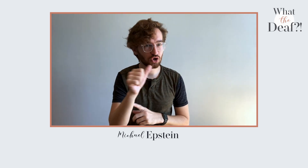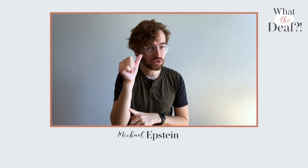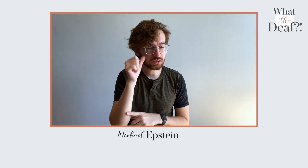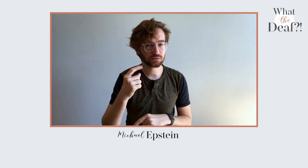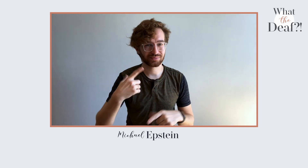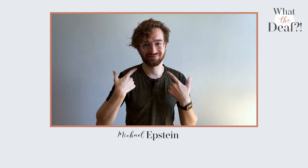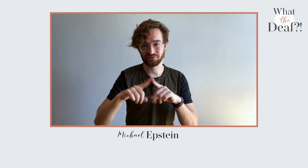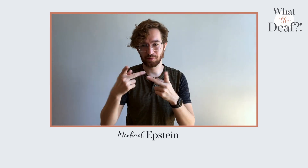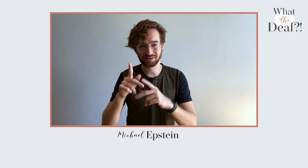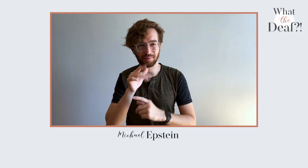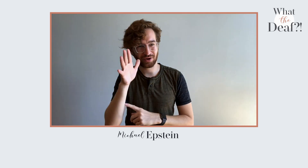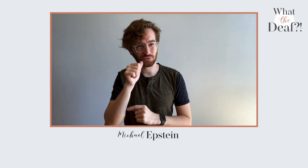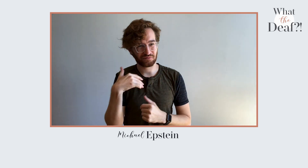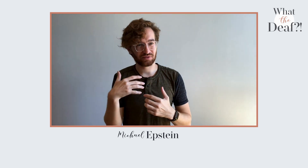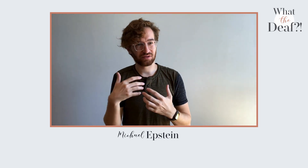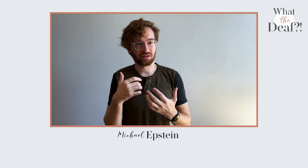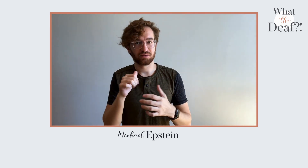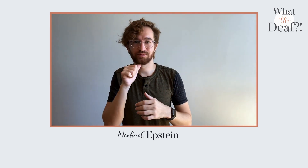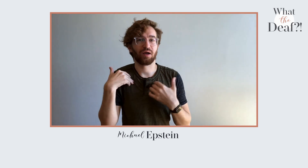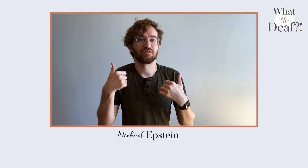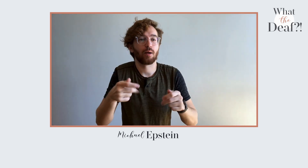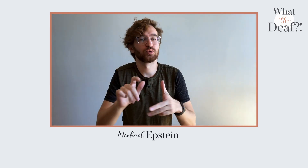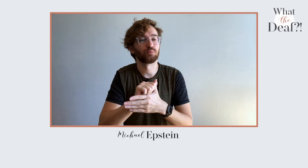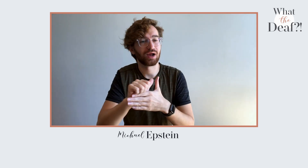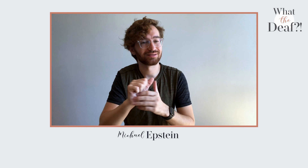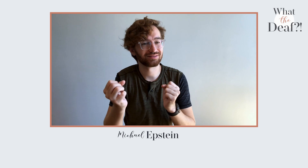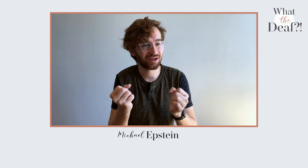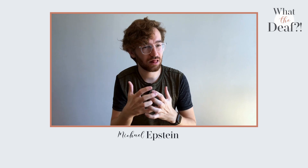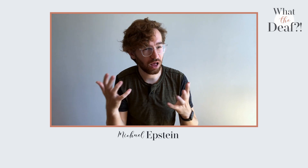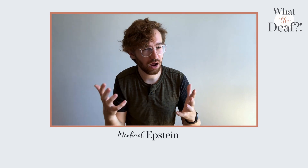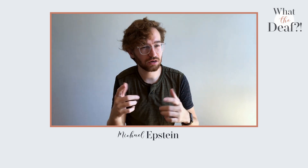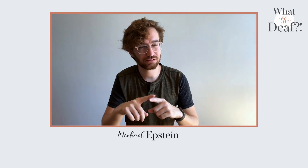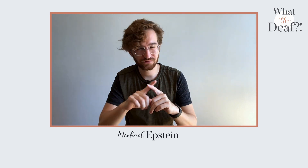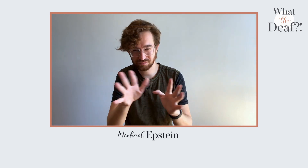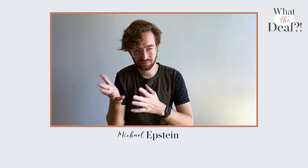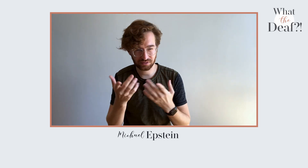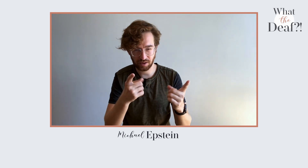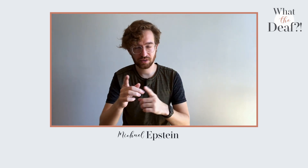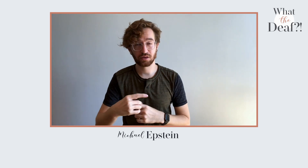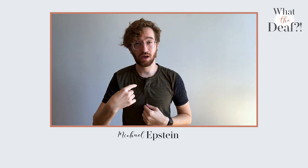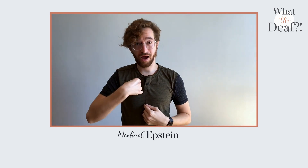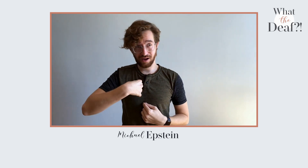and everyone in the family had access to communication. My parents didn't have a lot of opportunities to practice sign language anywhere else than in the home.